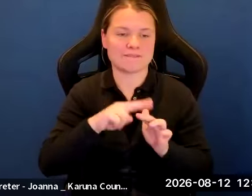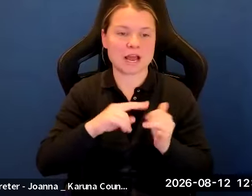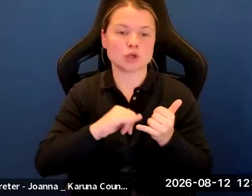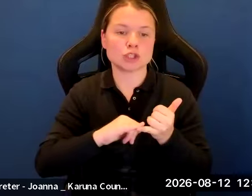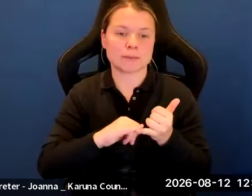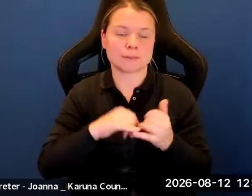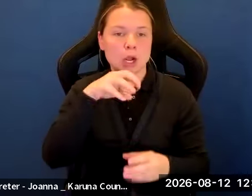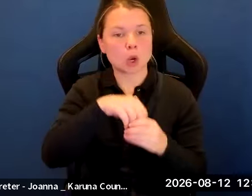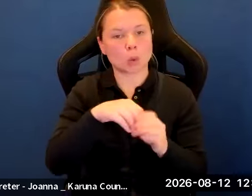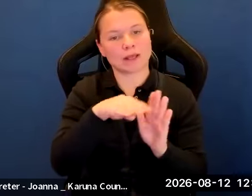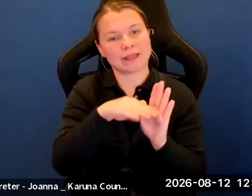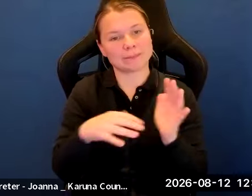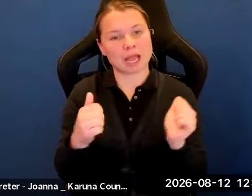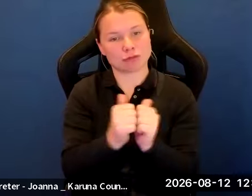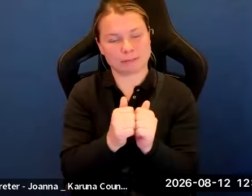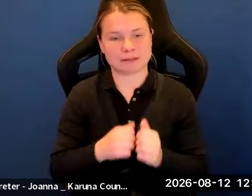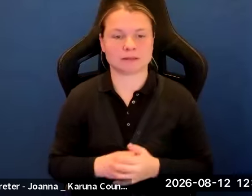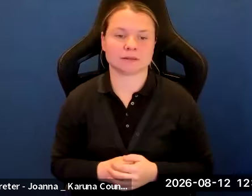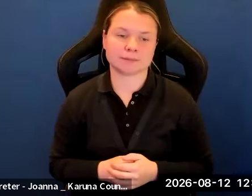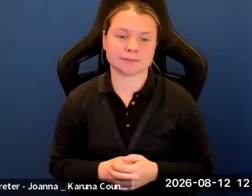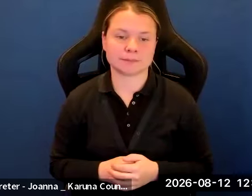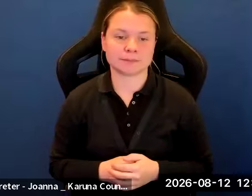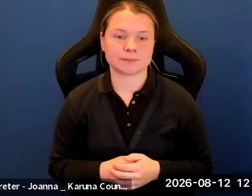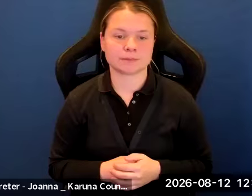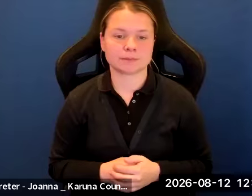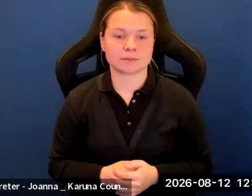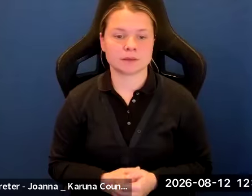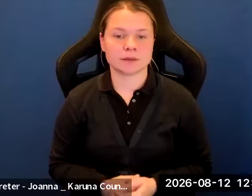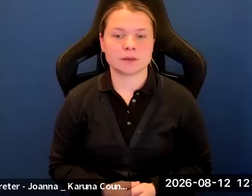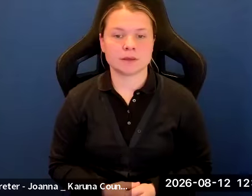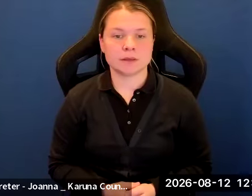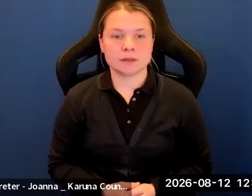program activities and the evaluation of the DRLP